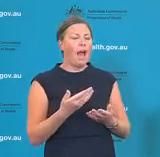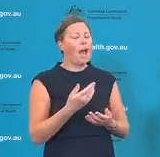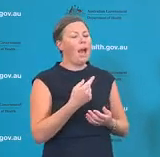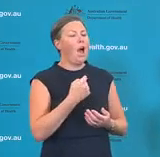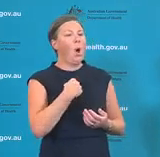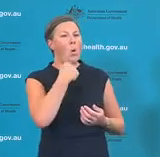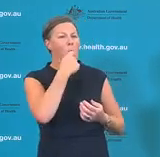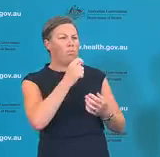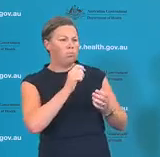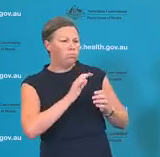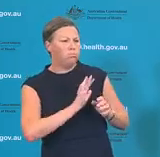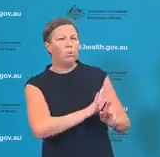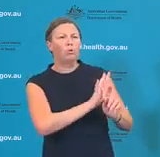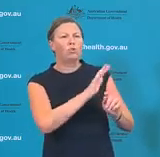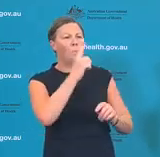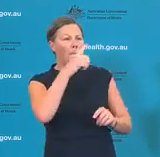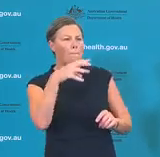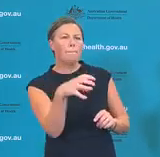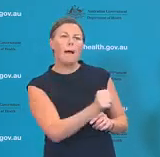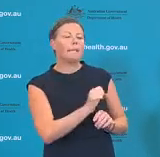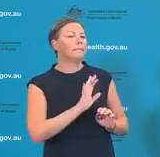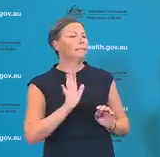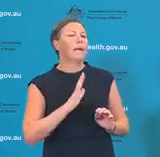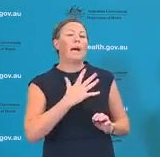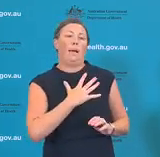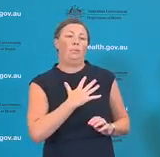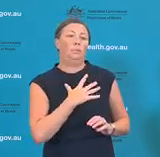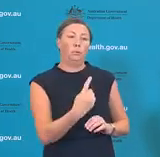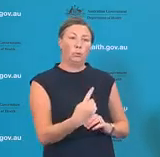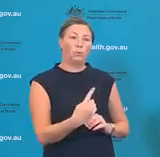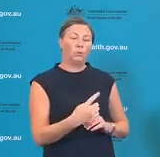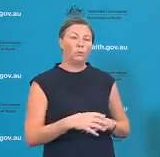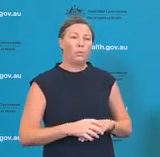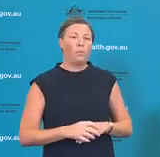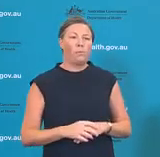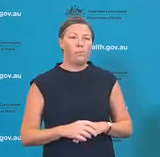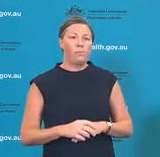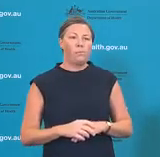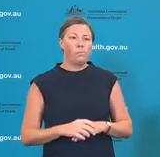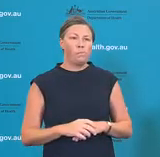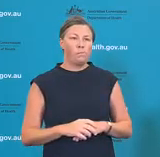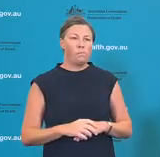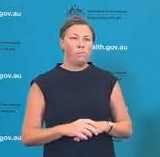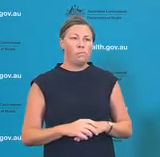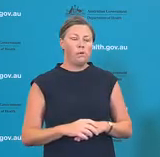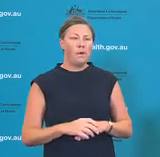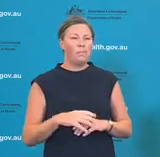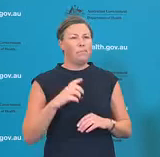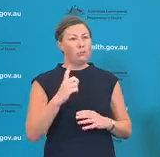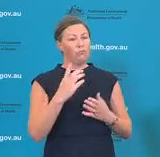anyone to do this, it will be voluntary. There is a a duty of care for all health